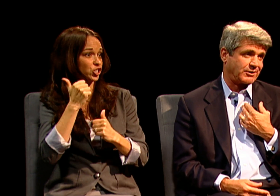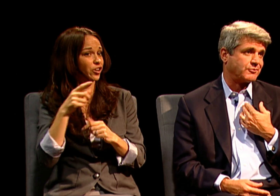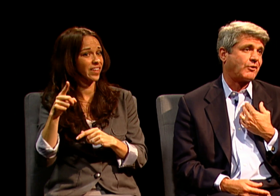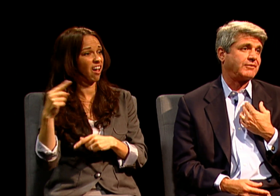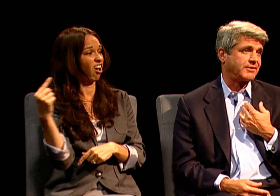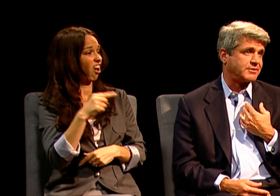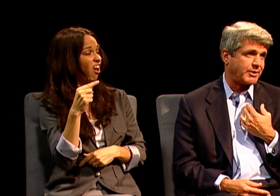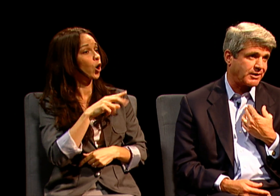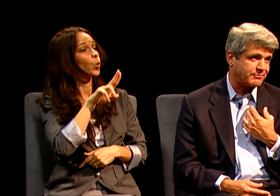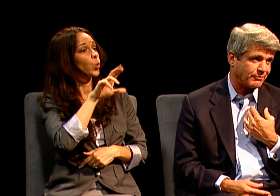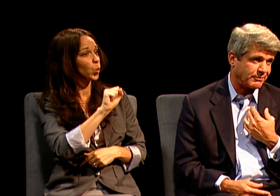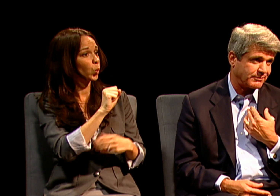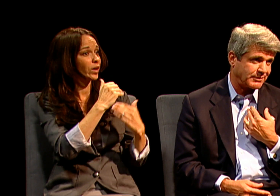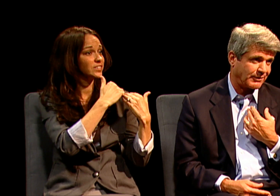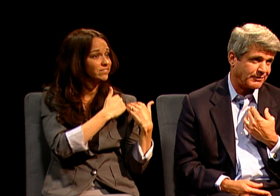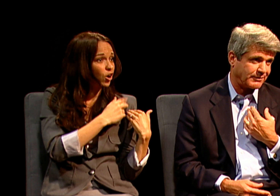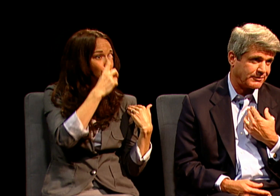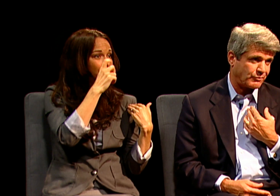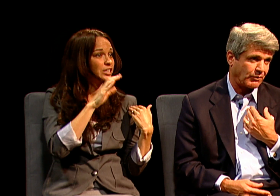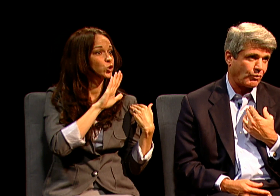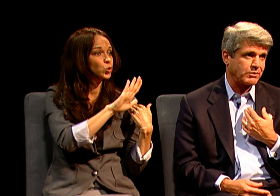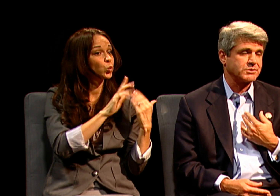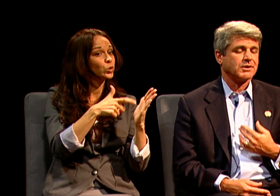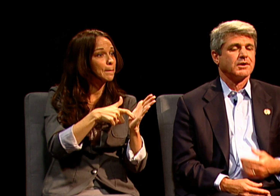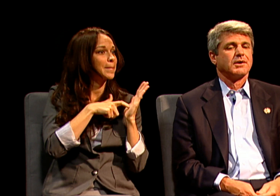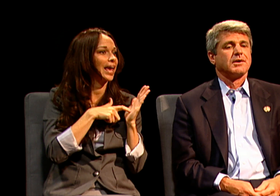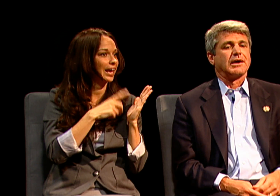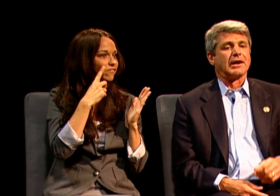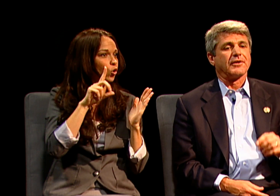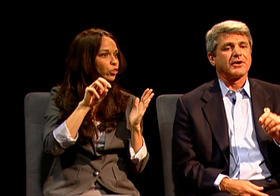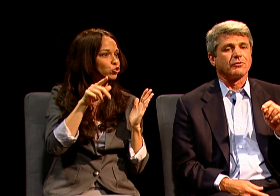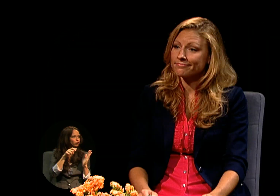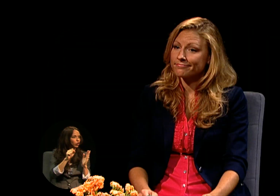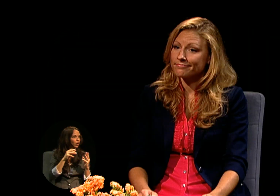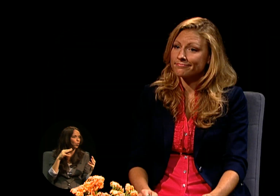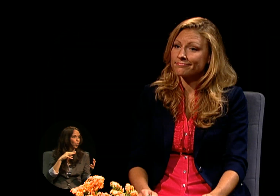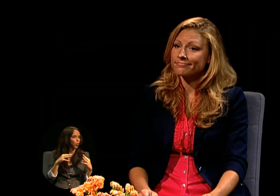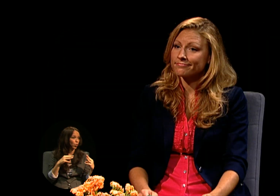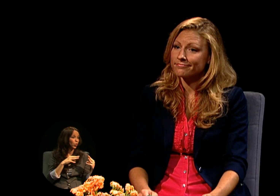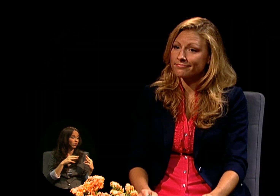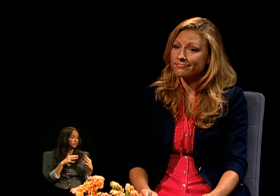"YOU'RE DRIVING THE DEMAND FOR, YOU KNOW, THE DRUG WARS." AND I THINK IT WOULD BE AN IMPORTANT MESSAGE